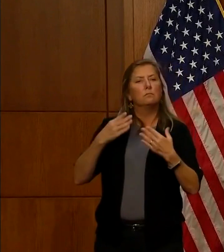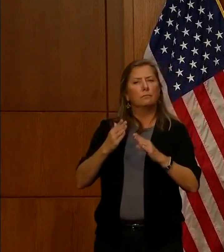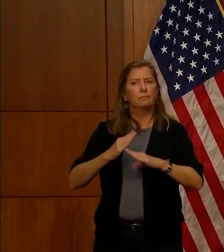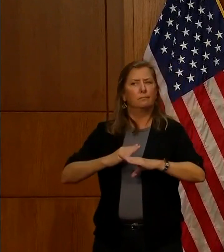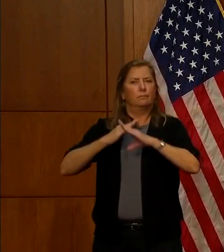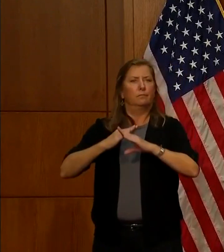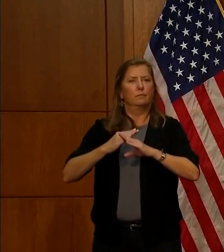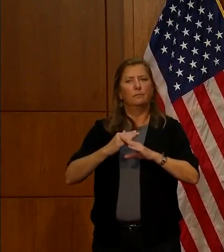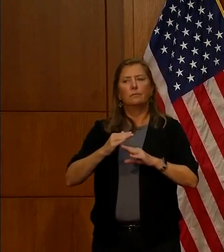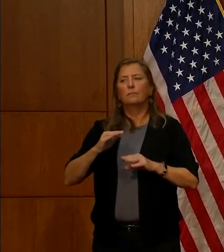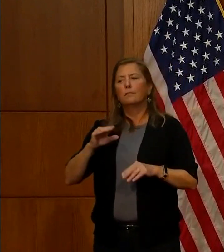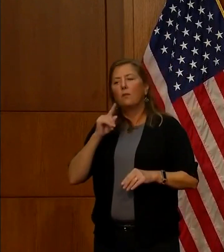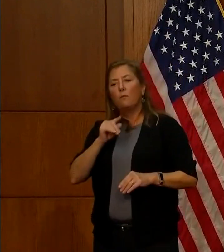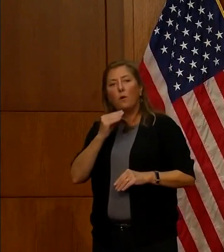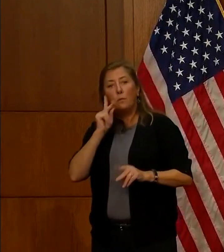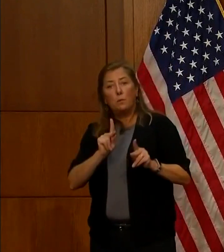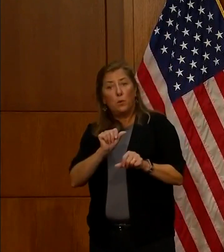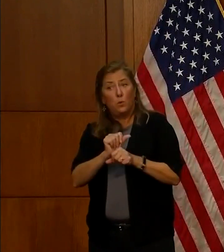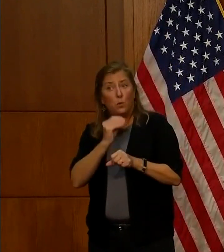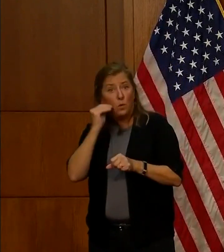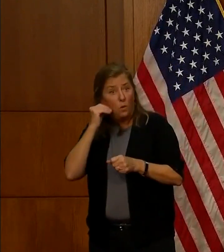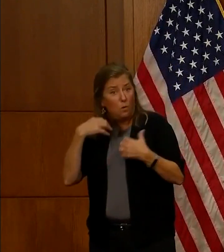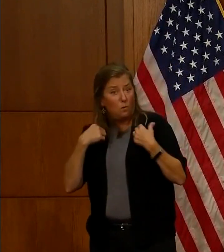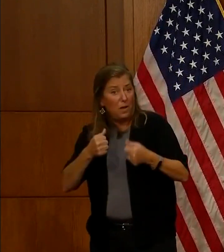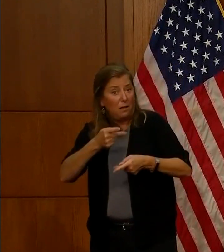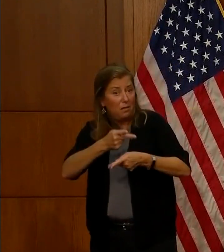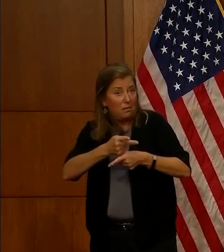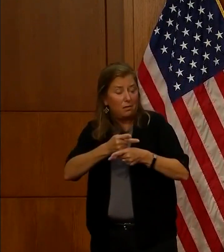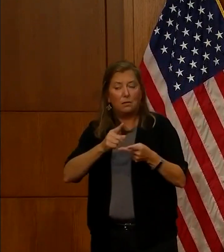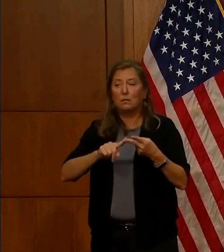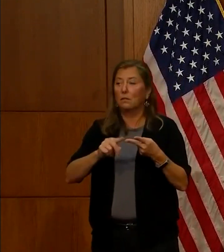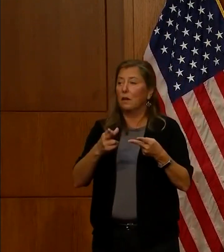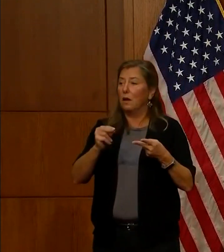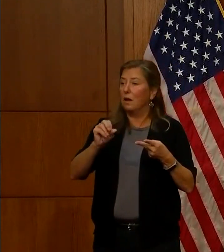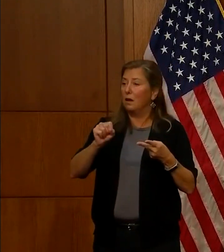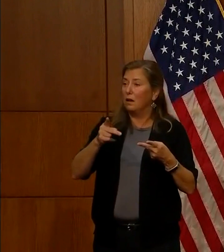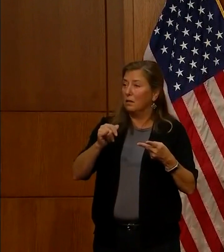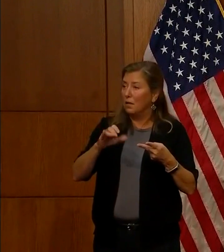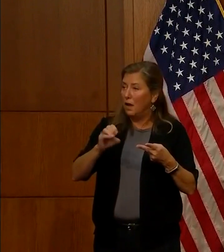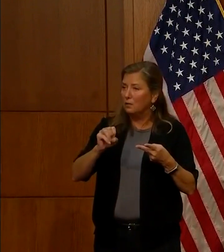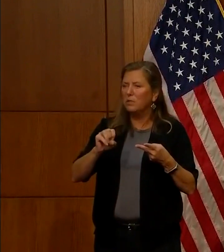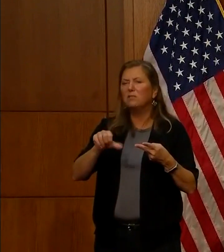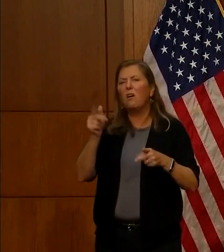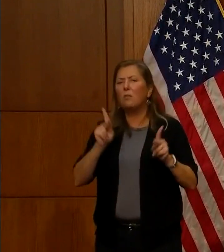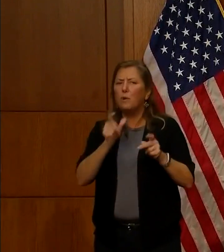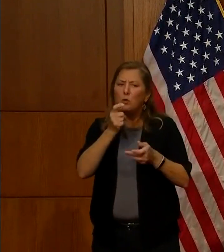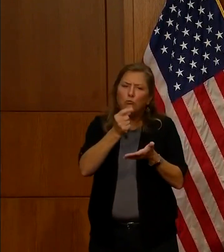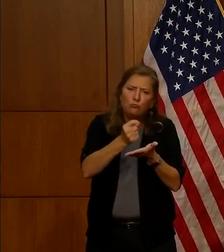SIGNED LEGISLATION PROVIDING IMMUNITY FROM CIVIL LIABILITY